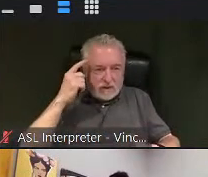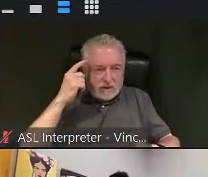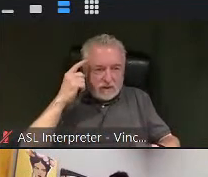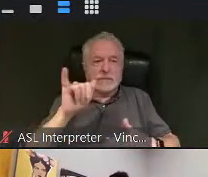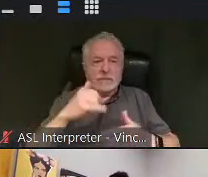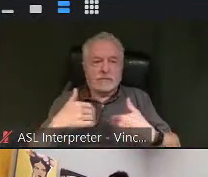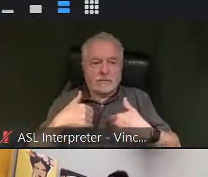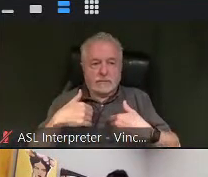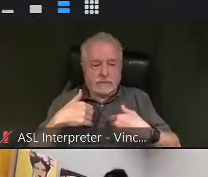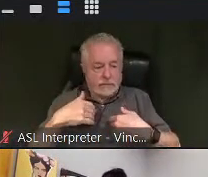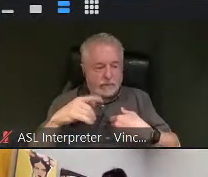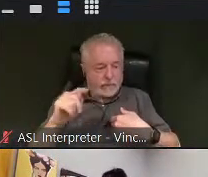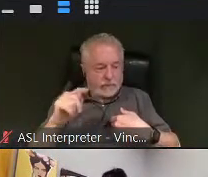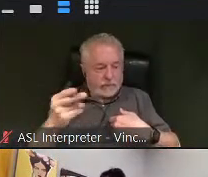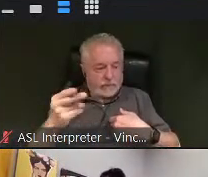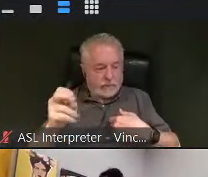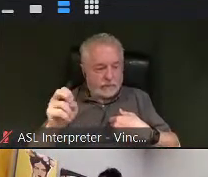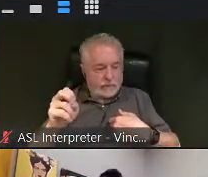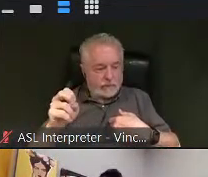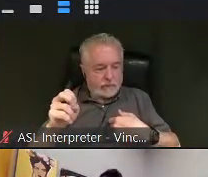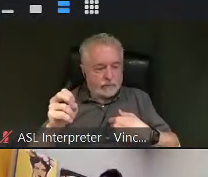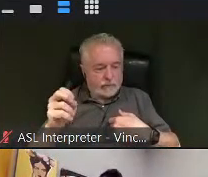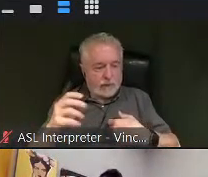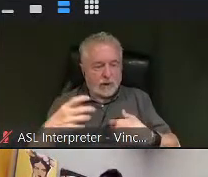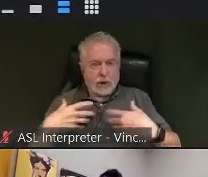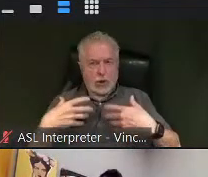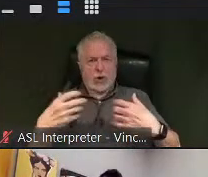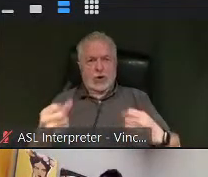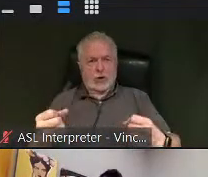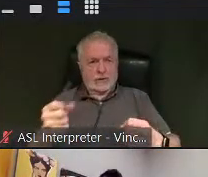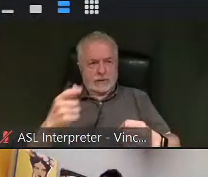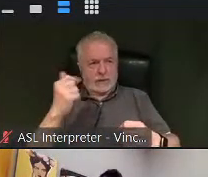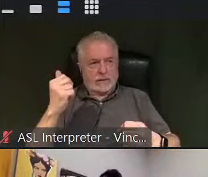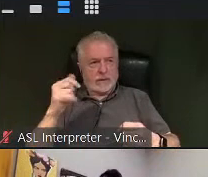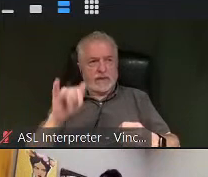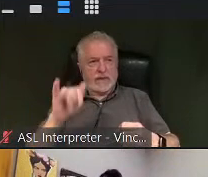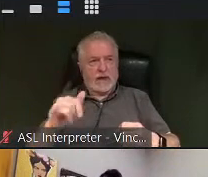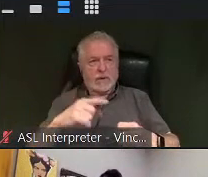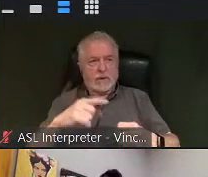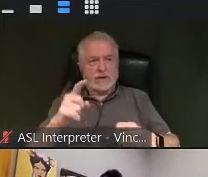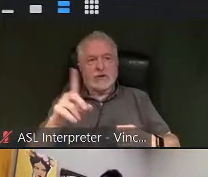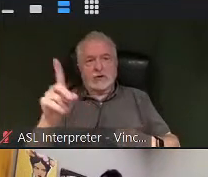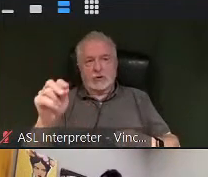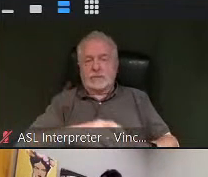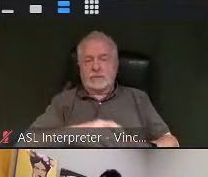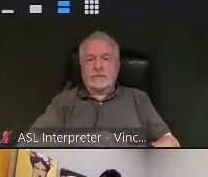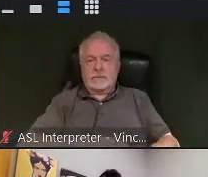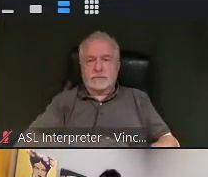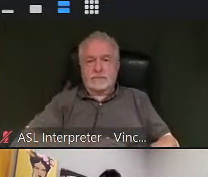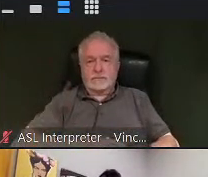had the courage because that's what we need to do.